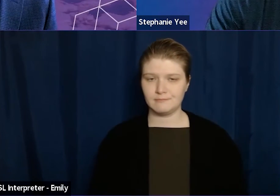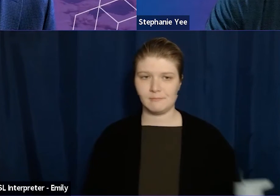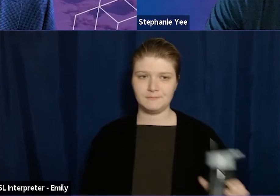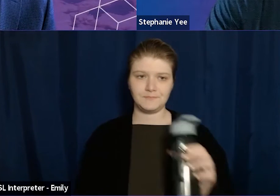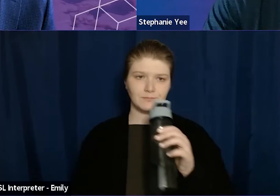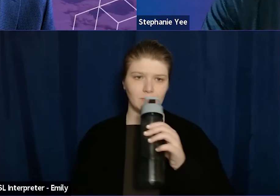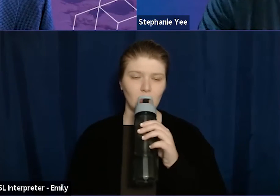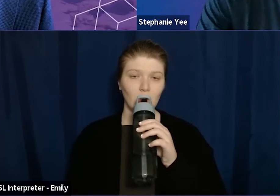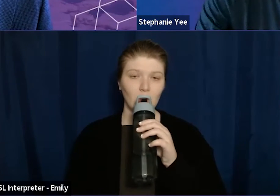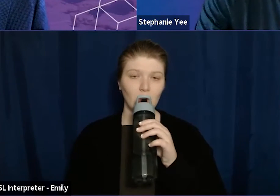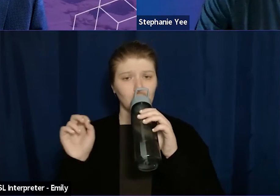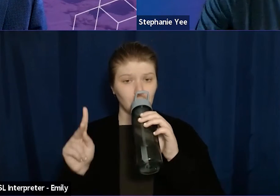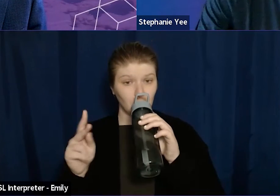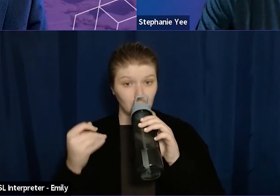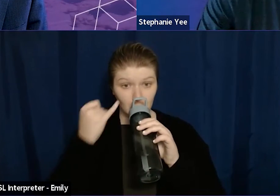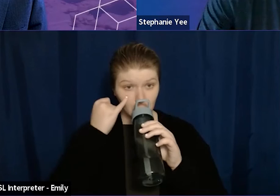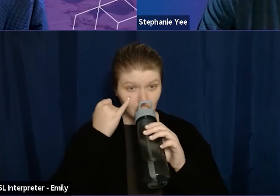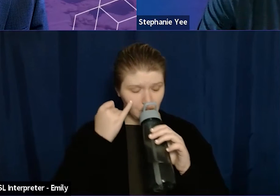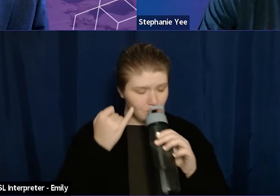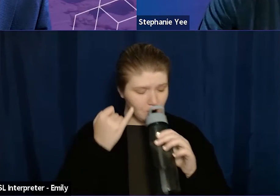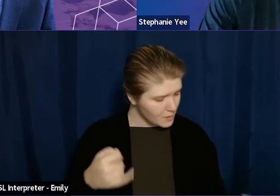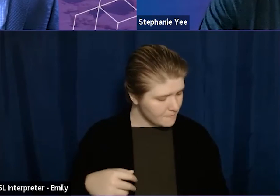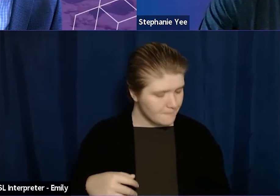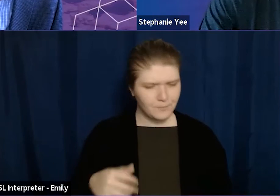Okay. This is another policy question.